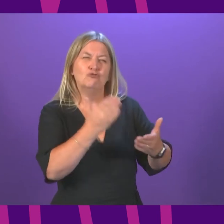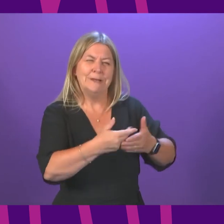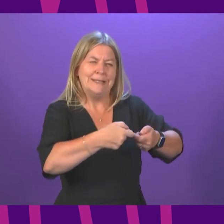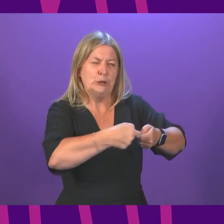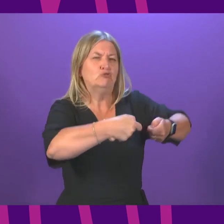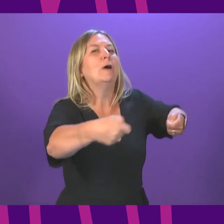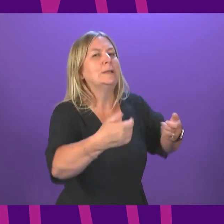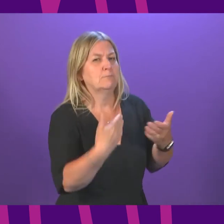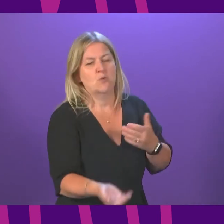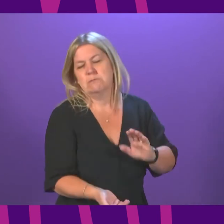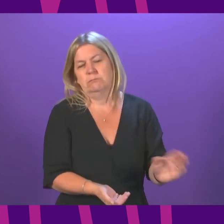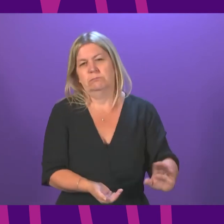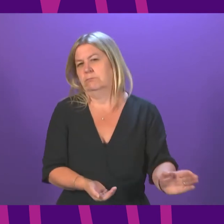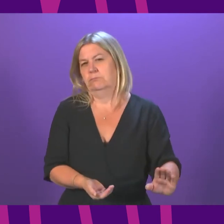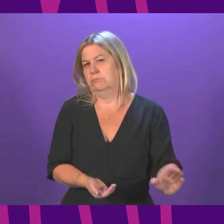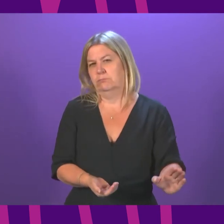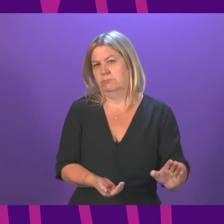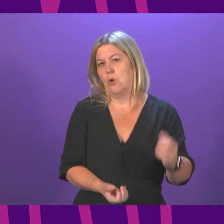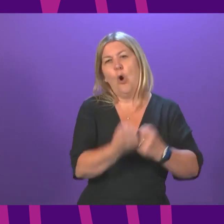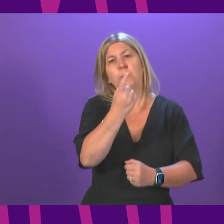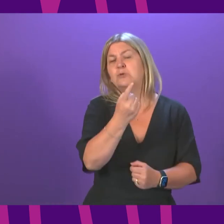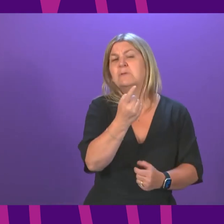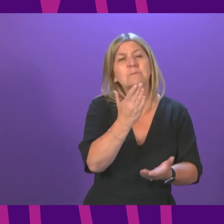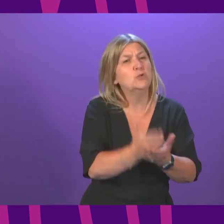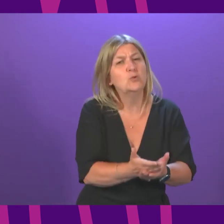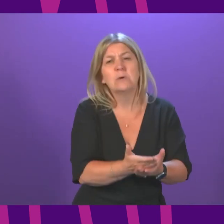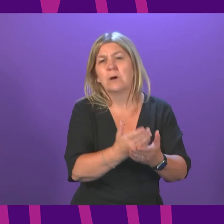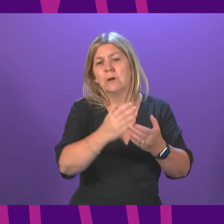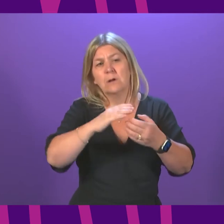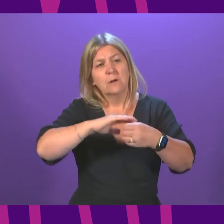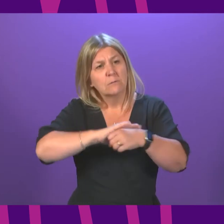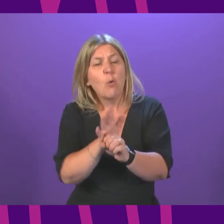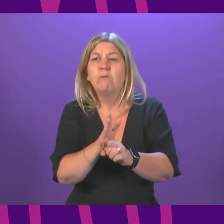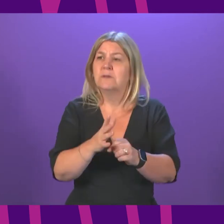were plenty of opportunities to stretch much further in terms of Covid recovery, the policy